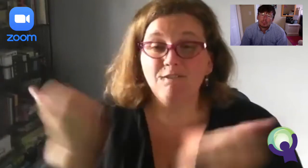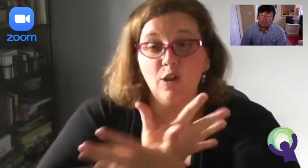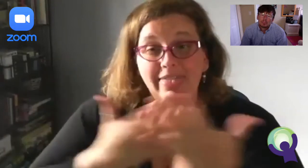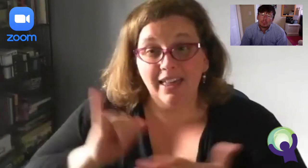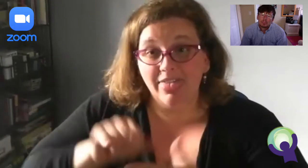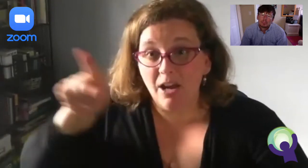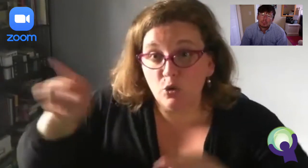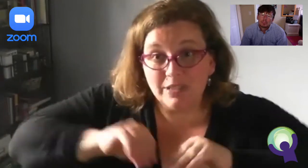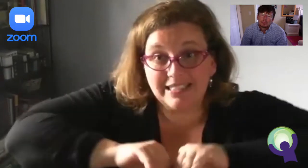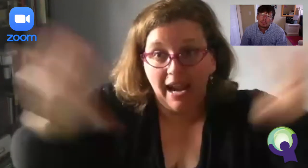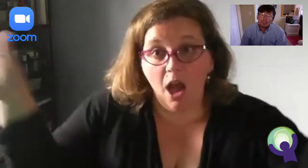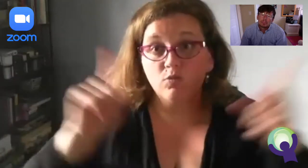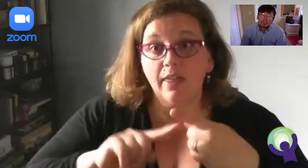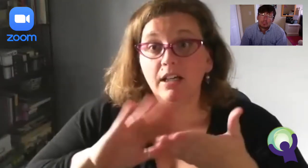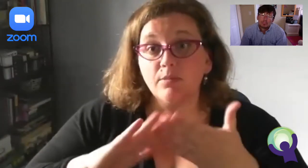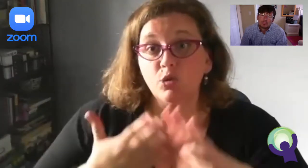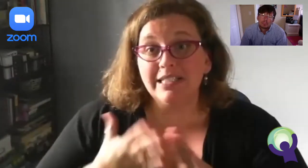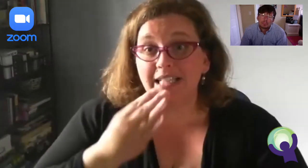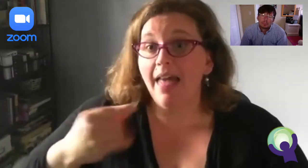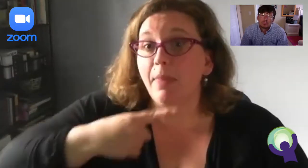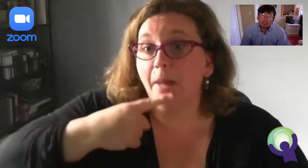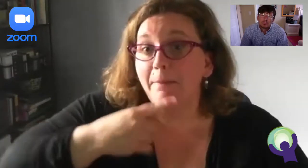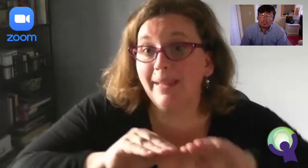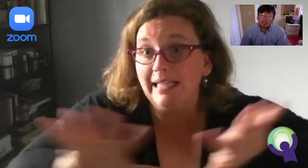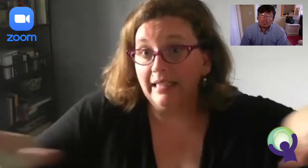communication needs to happen for anything that they send out to the